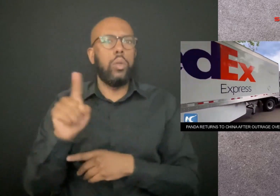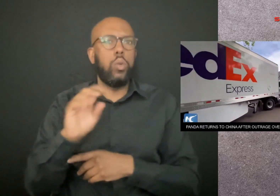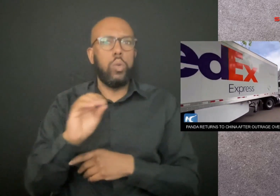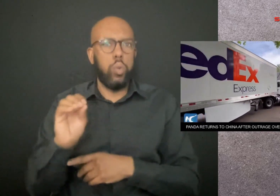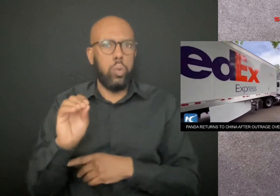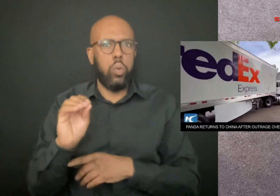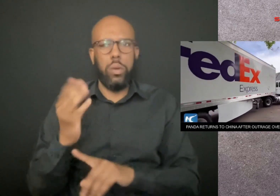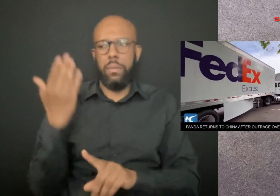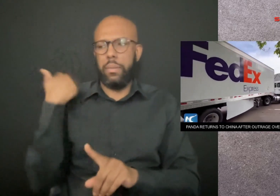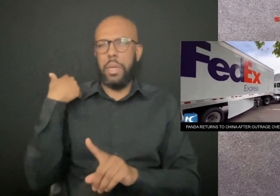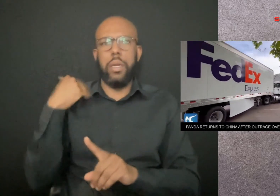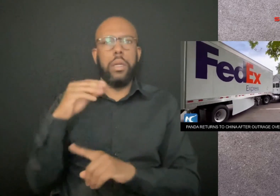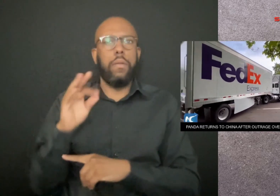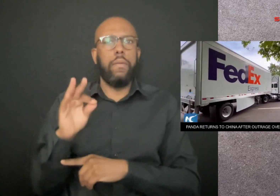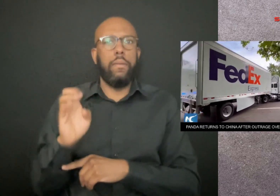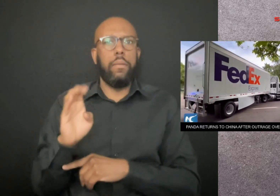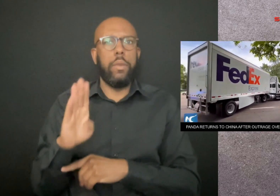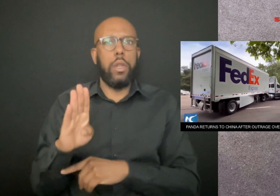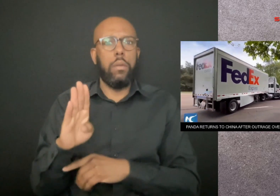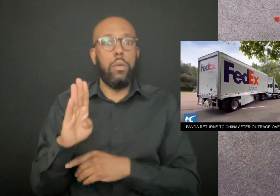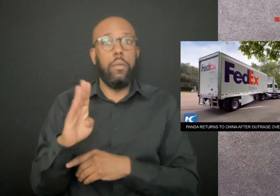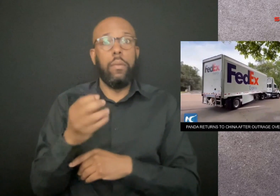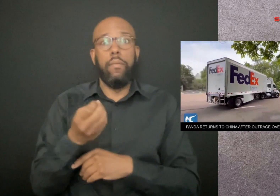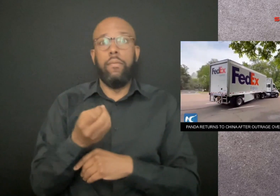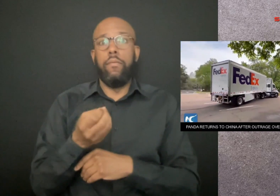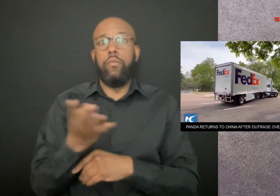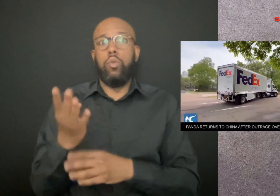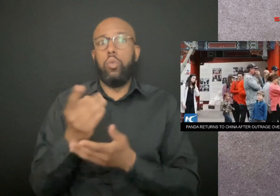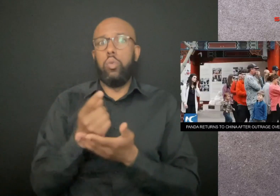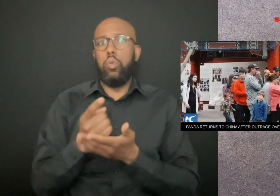weeks before the pandas were scheduled to return to China.